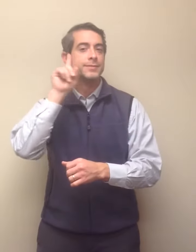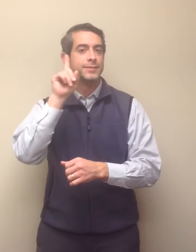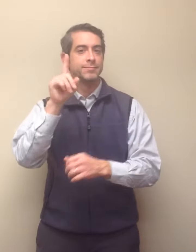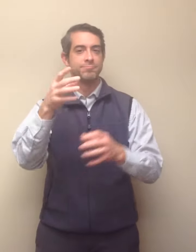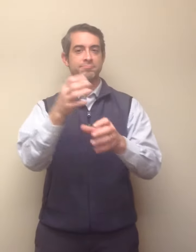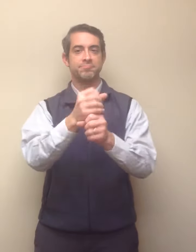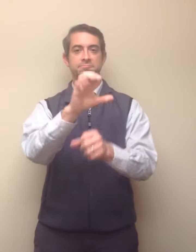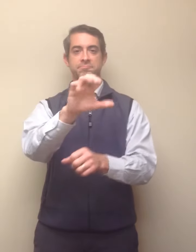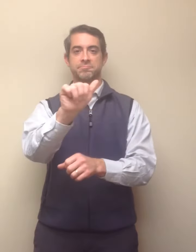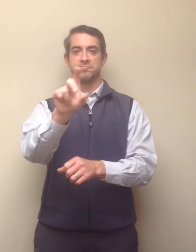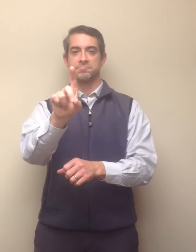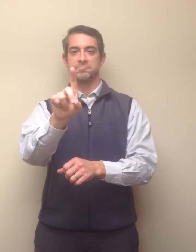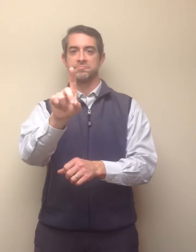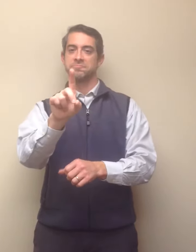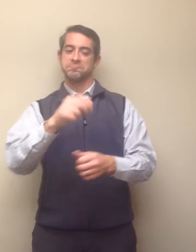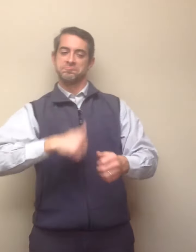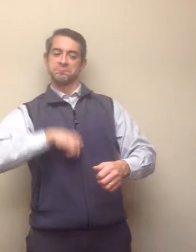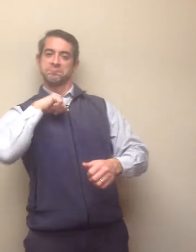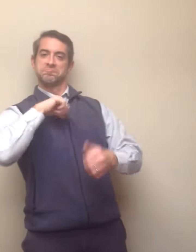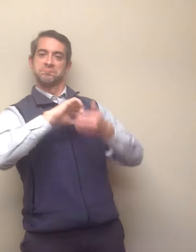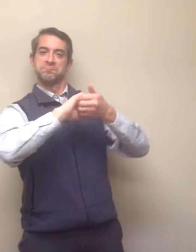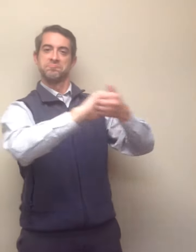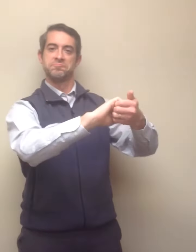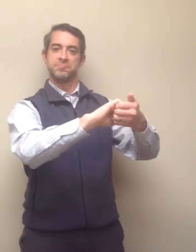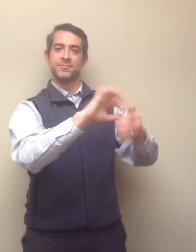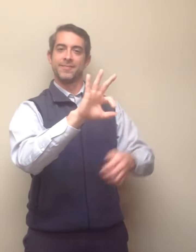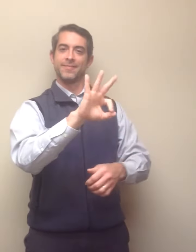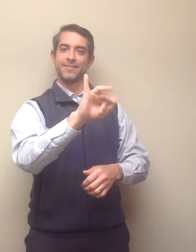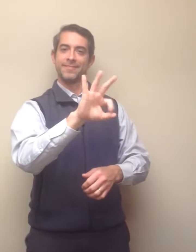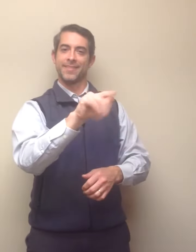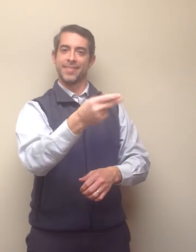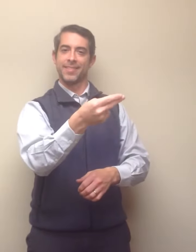is proud to collaborate with Fifth Freedom on the project